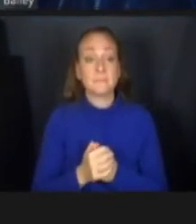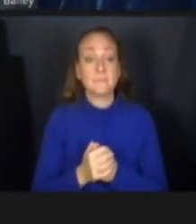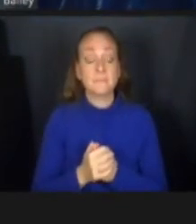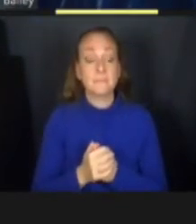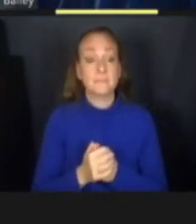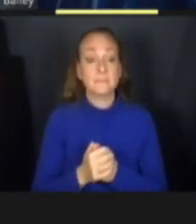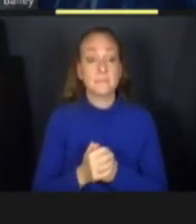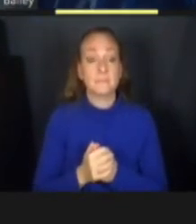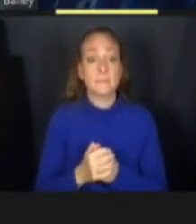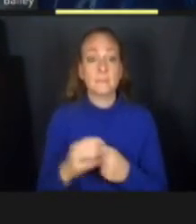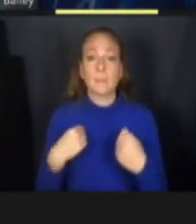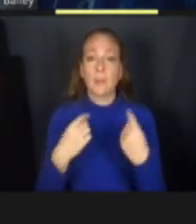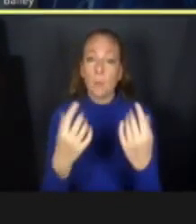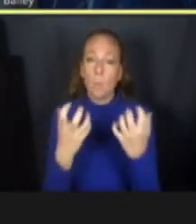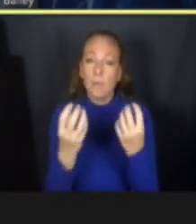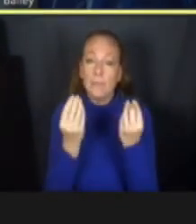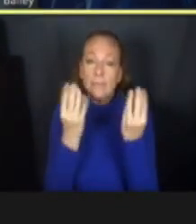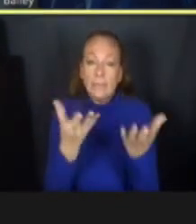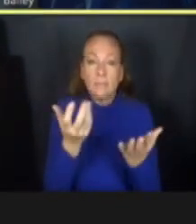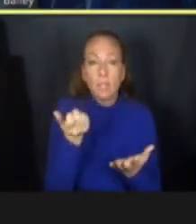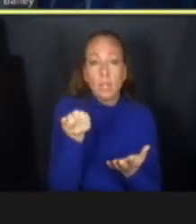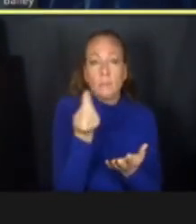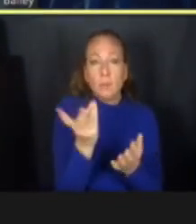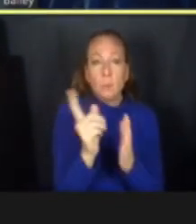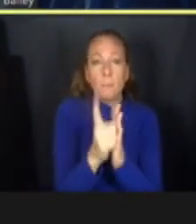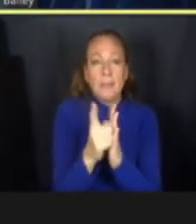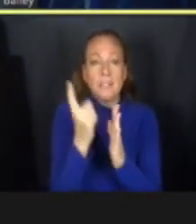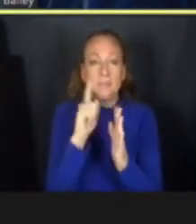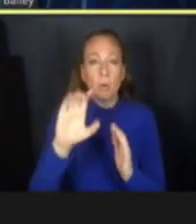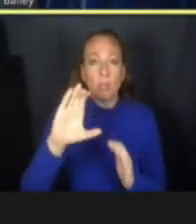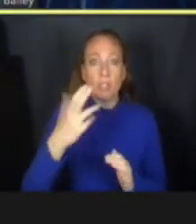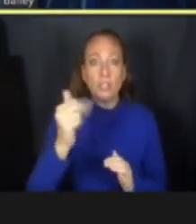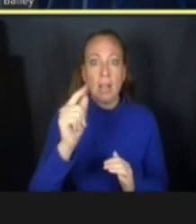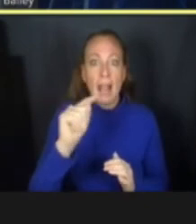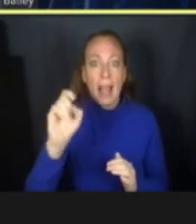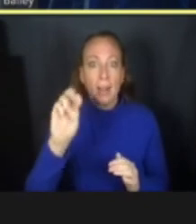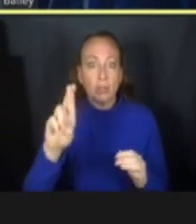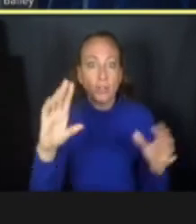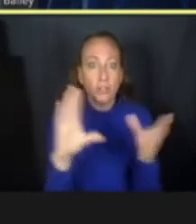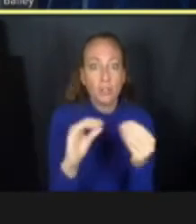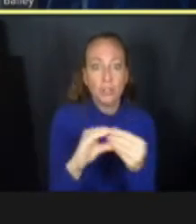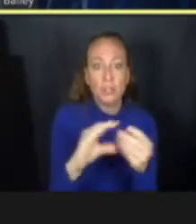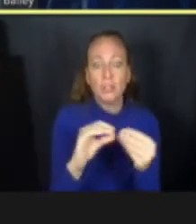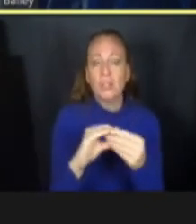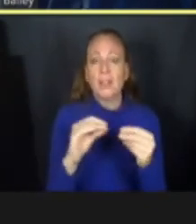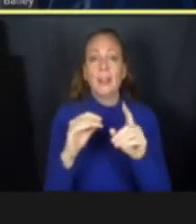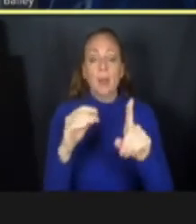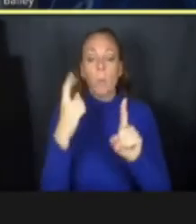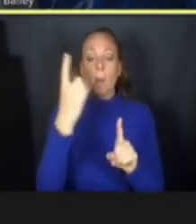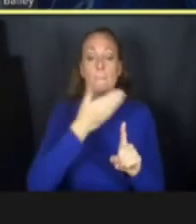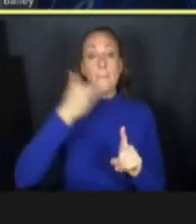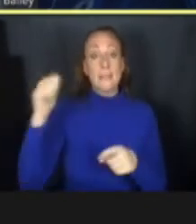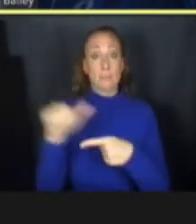I wanna give us a couple minutes for chatter. One of the best practices were not able to figure out the logistics on,